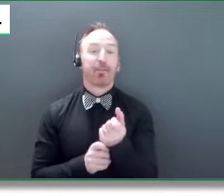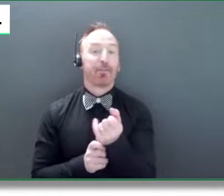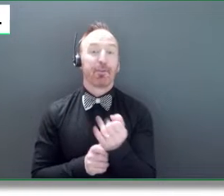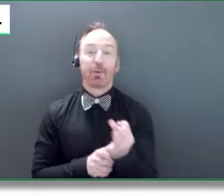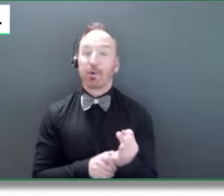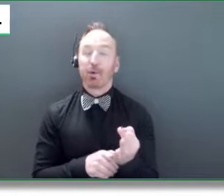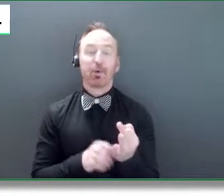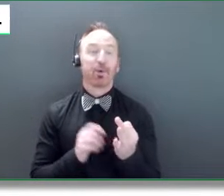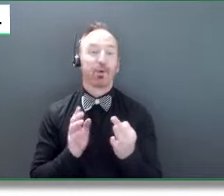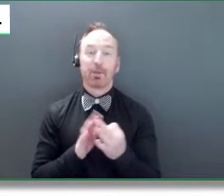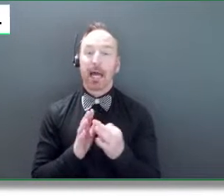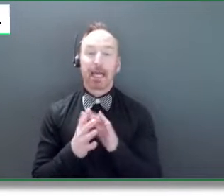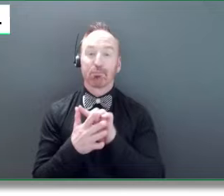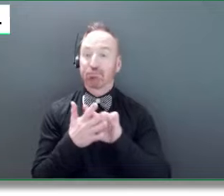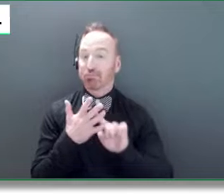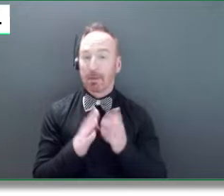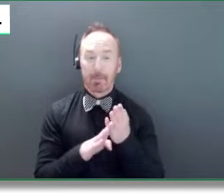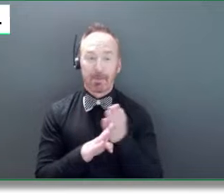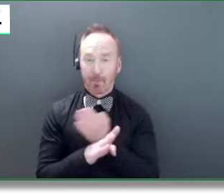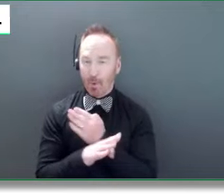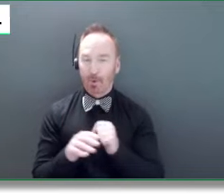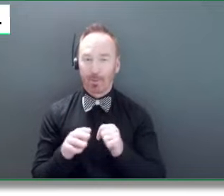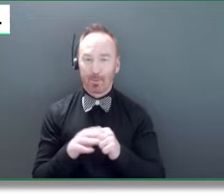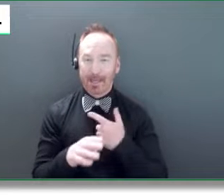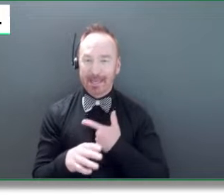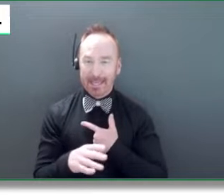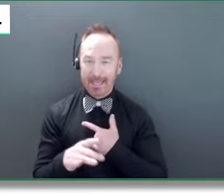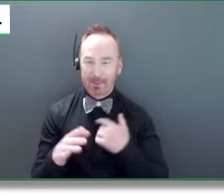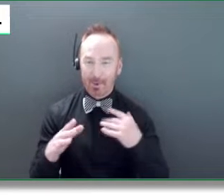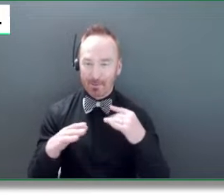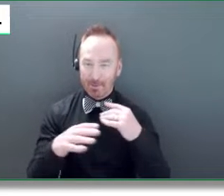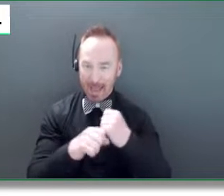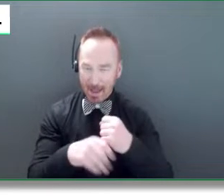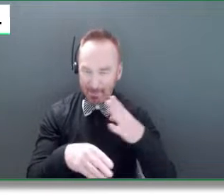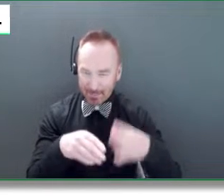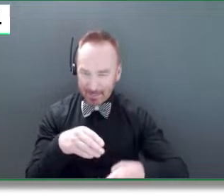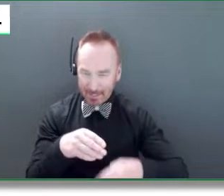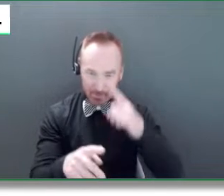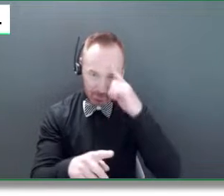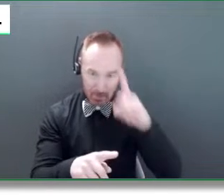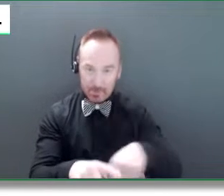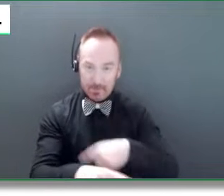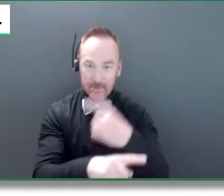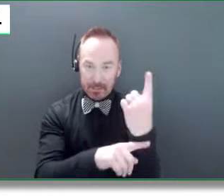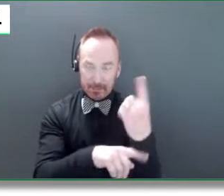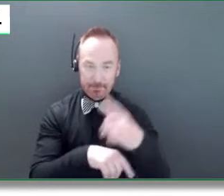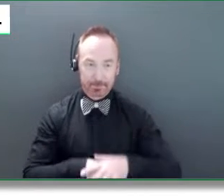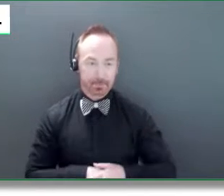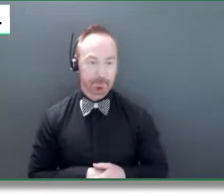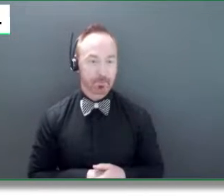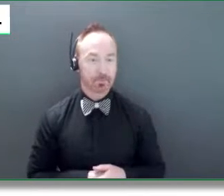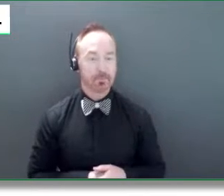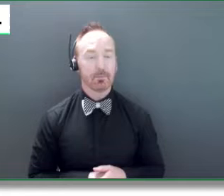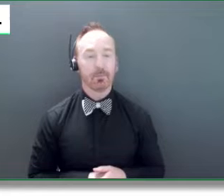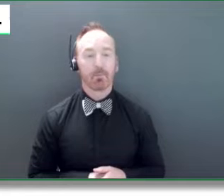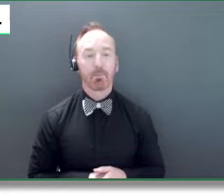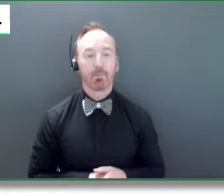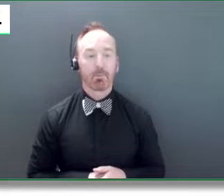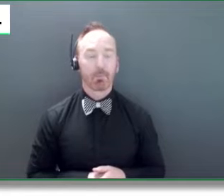The first thing is just to is, we're going to go through